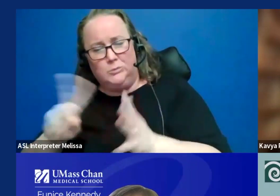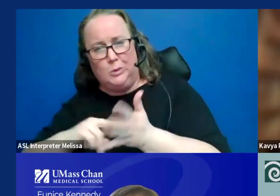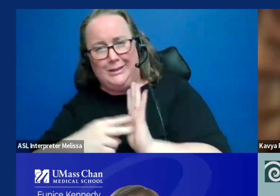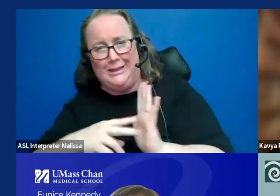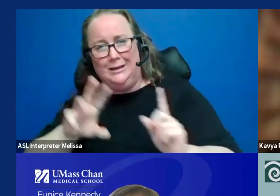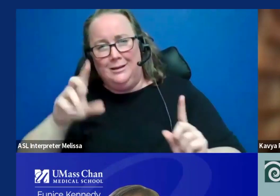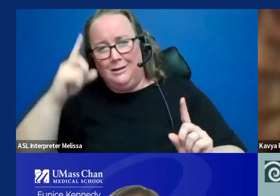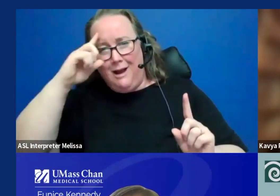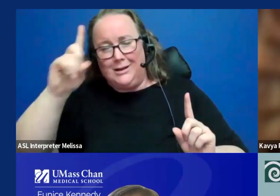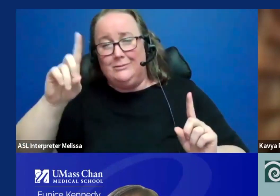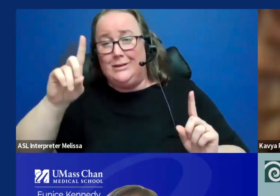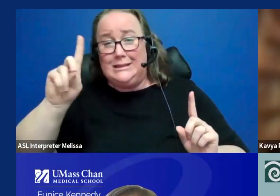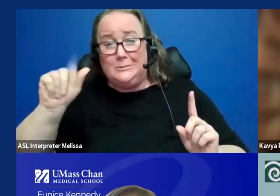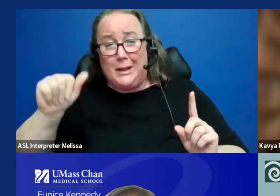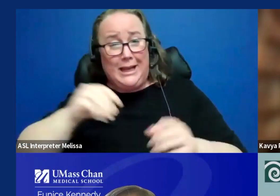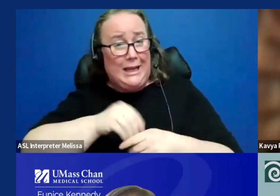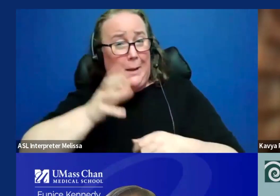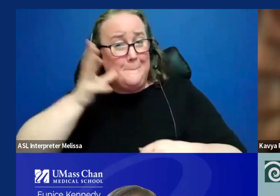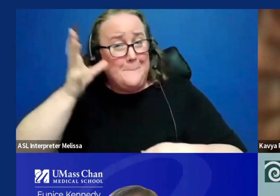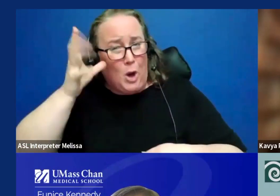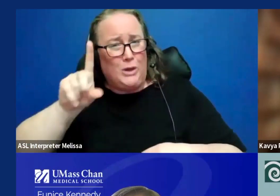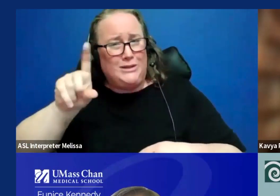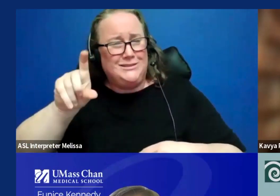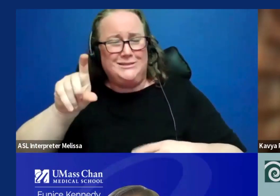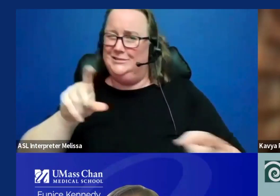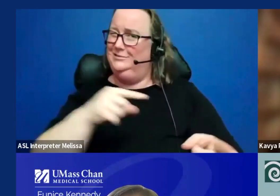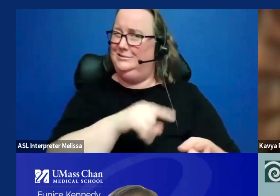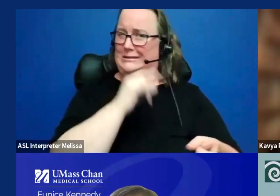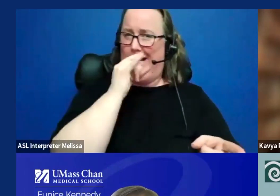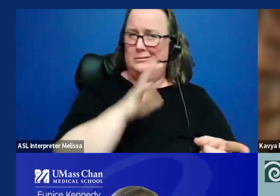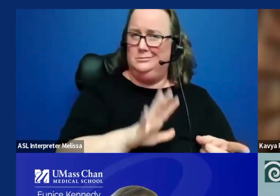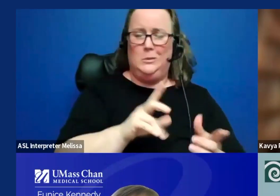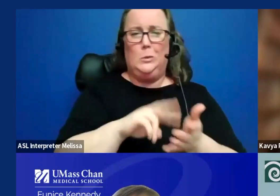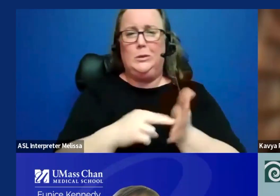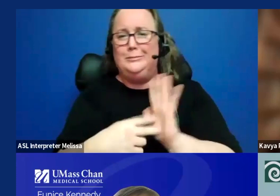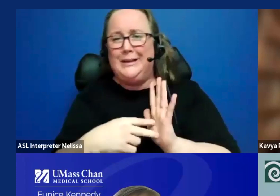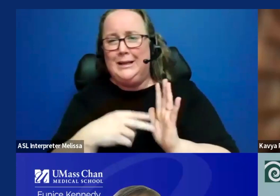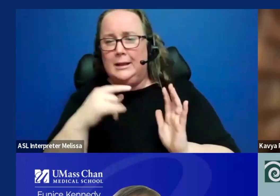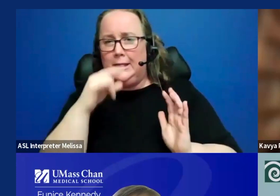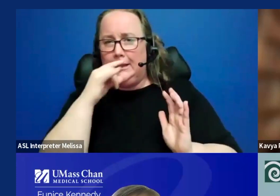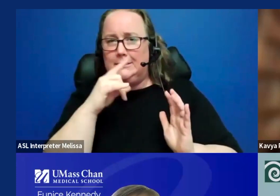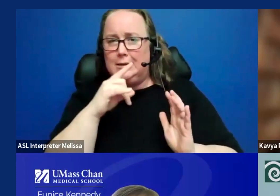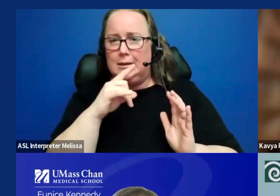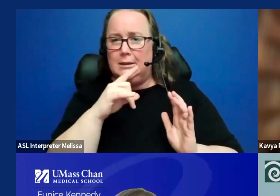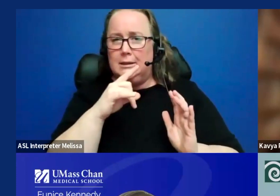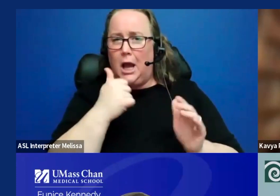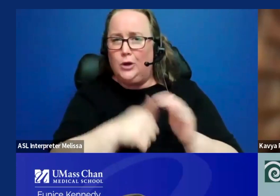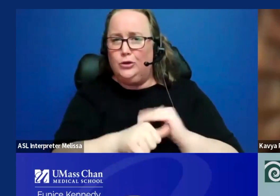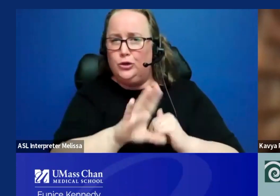And can you be more specific about the child being subject to manipulation? A little more detail would be helpful here.